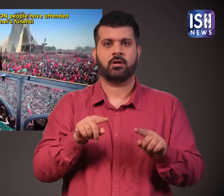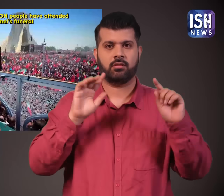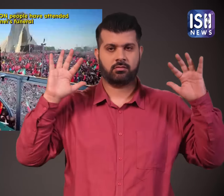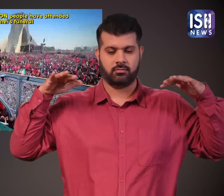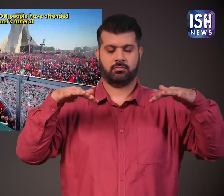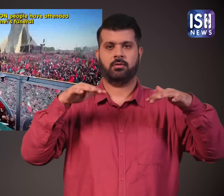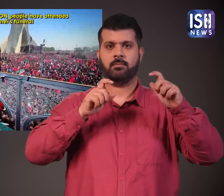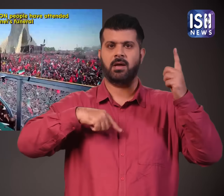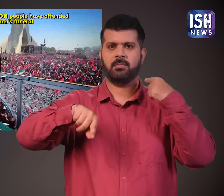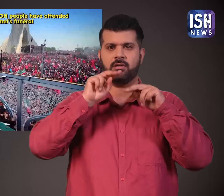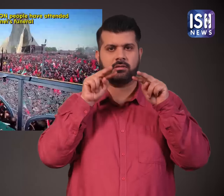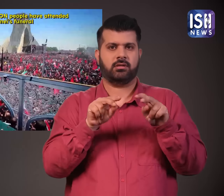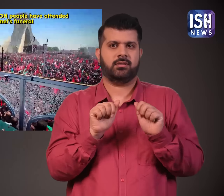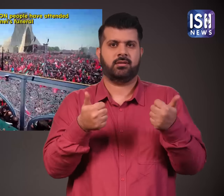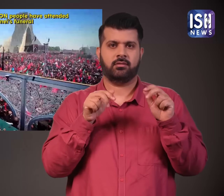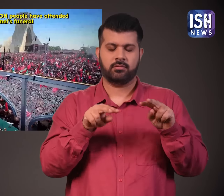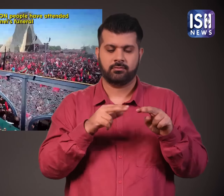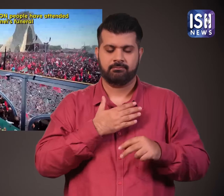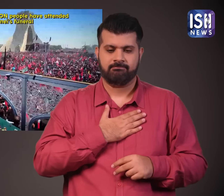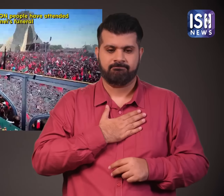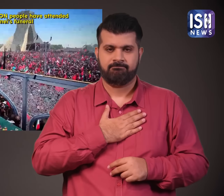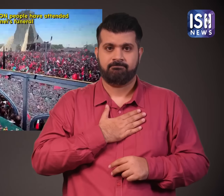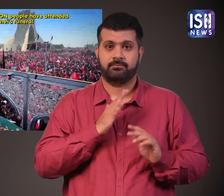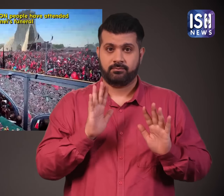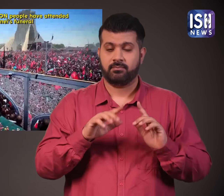The coffins were kept in public view so people could pay their respects.